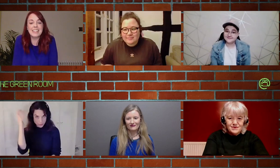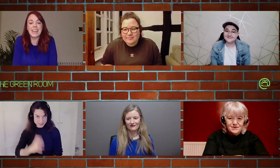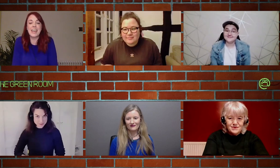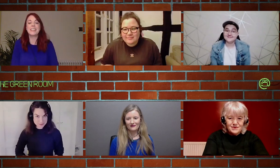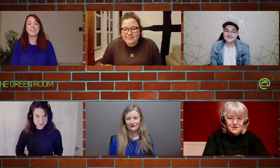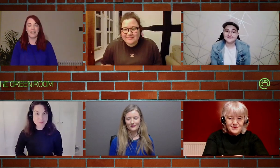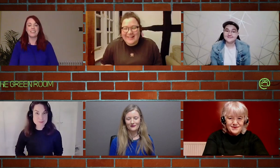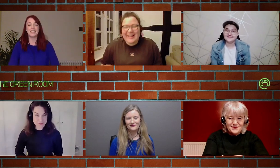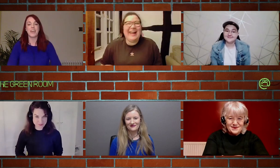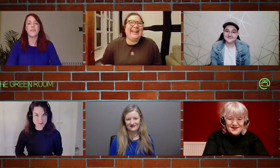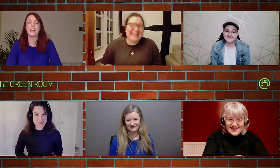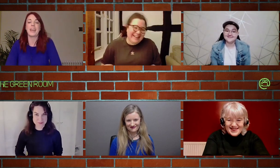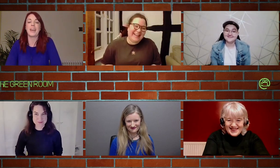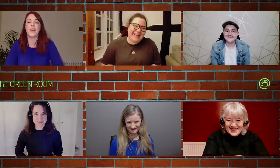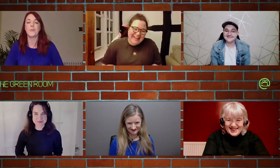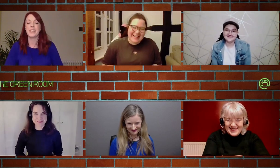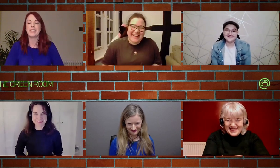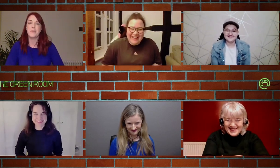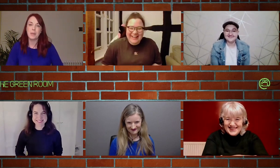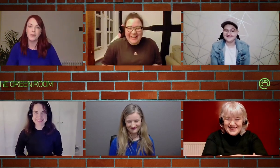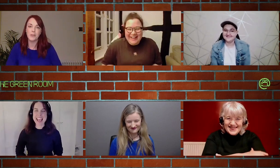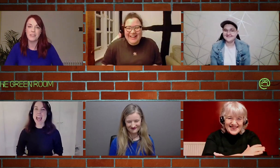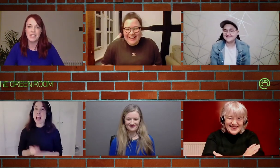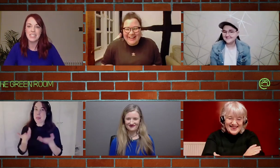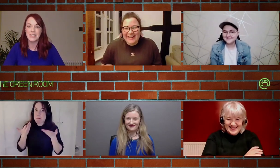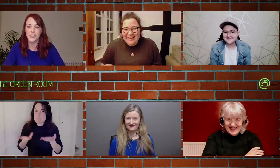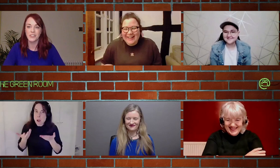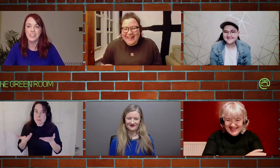And is currently working with Pitlochry Festival